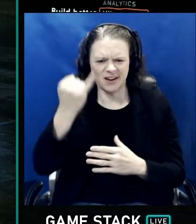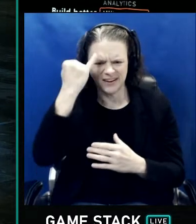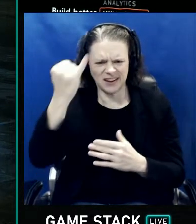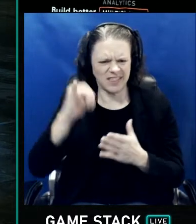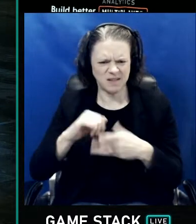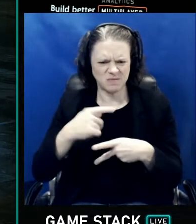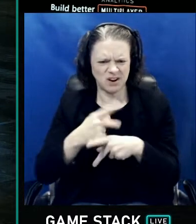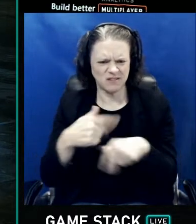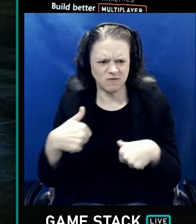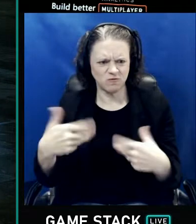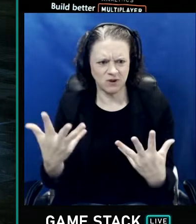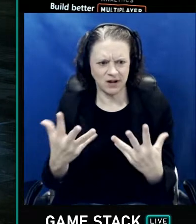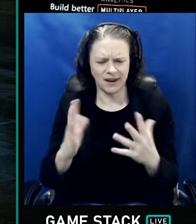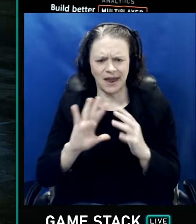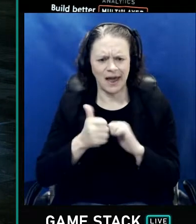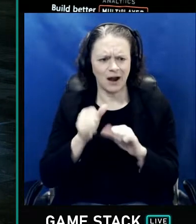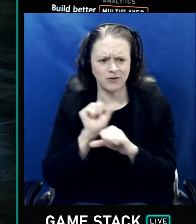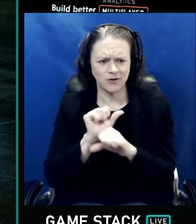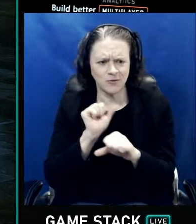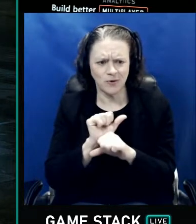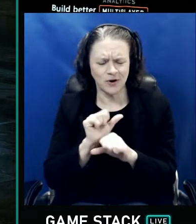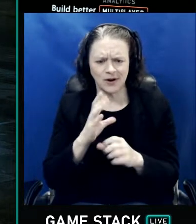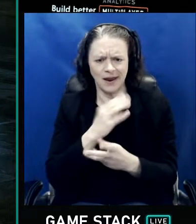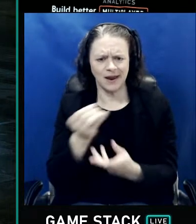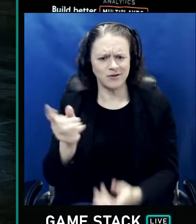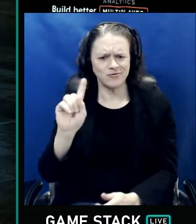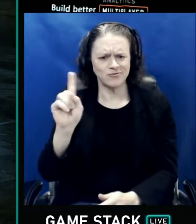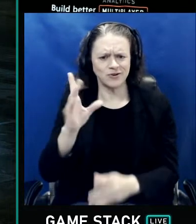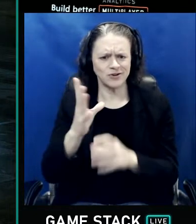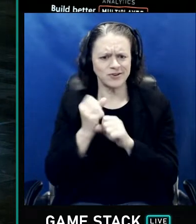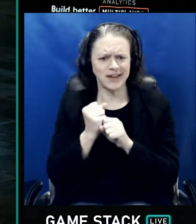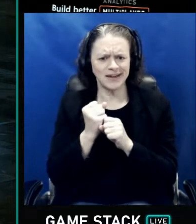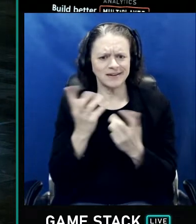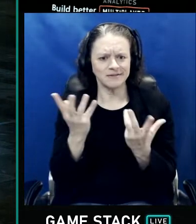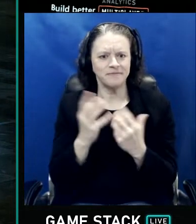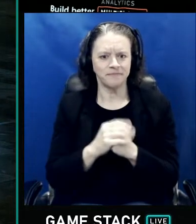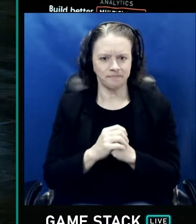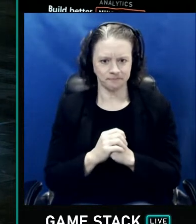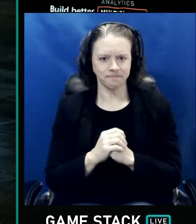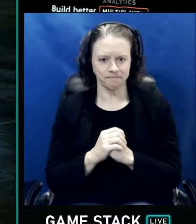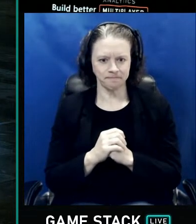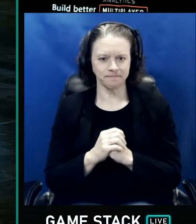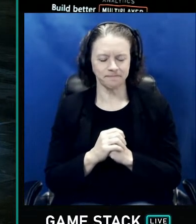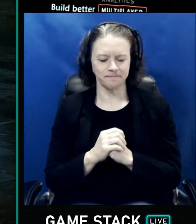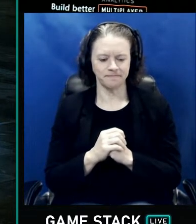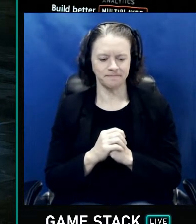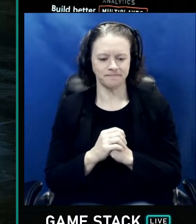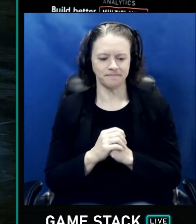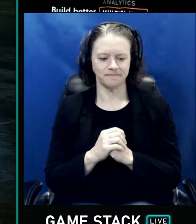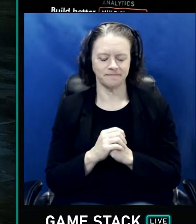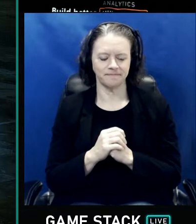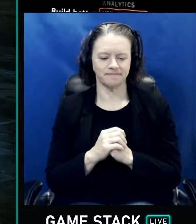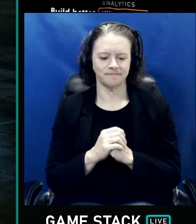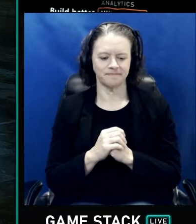networking and chat into your title as well as where to go for setting up and downloading the latest versions of PlayFab Party.